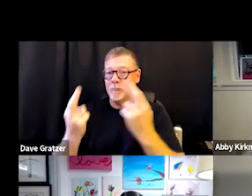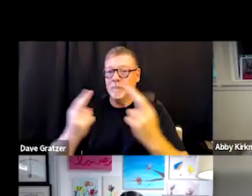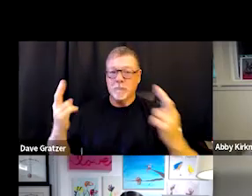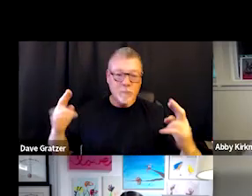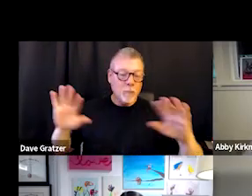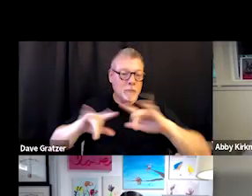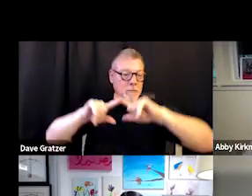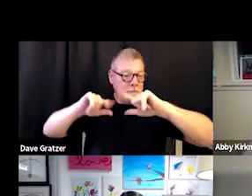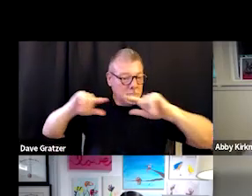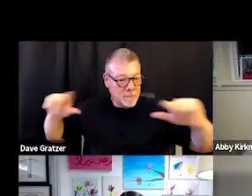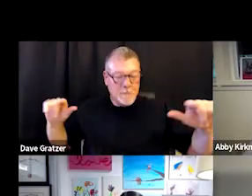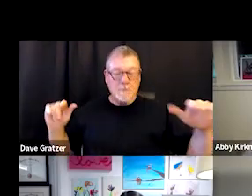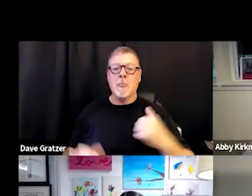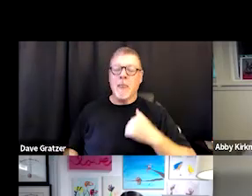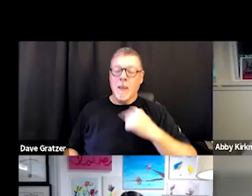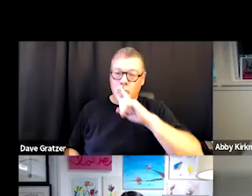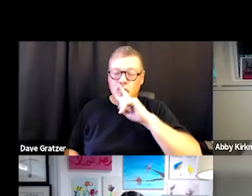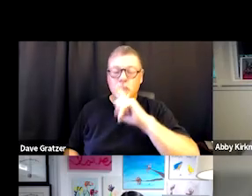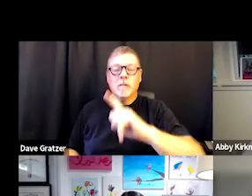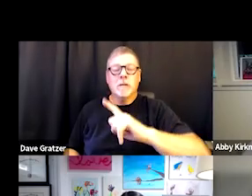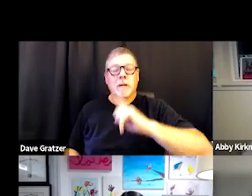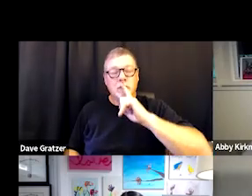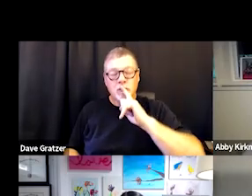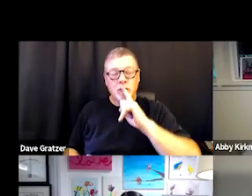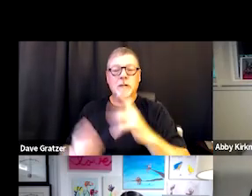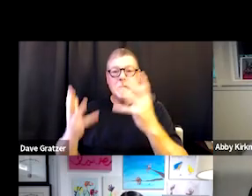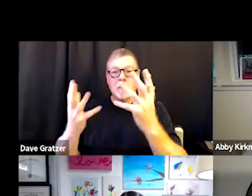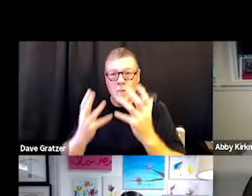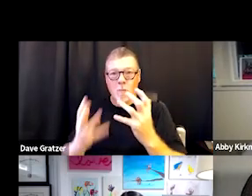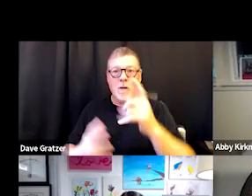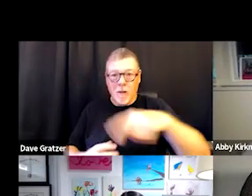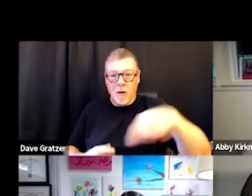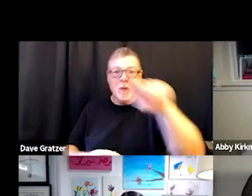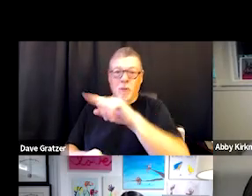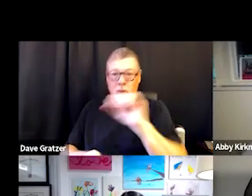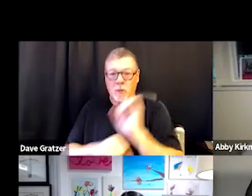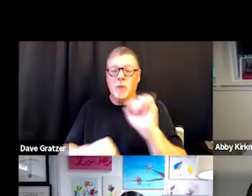We really want you to work at figuring out